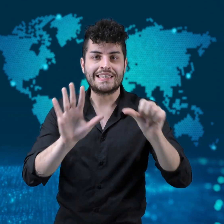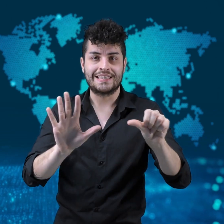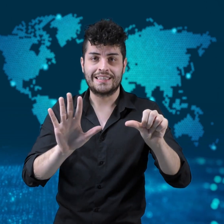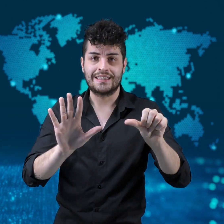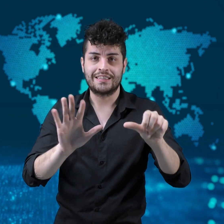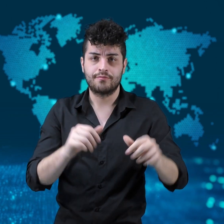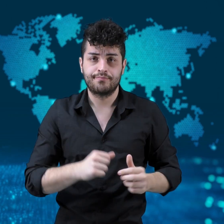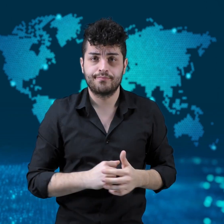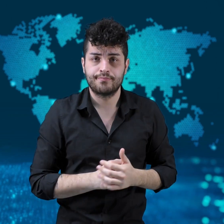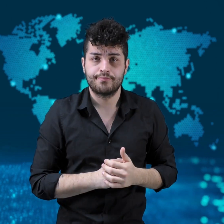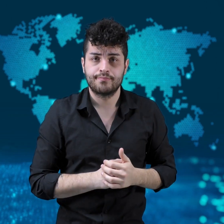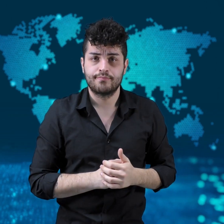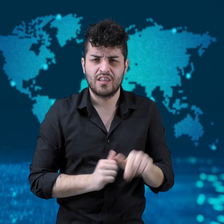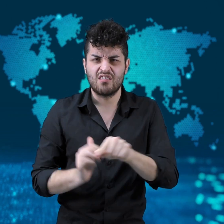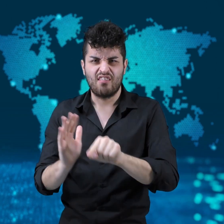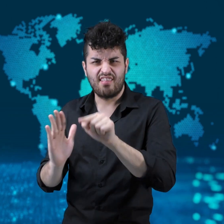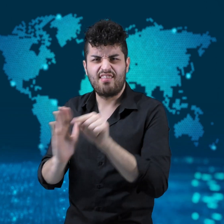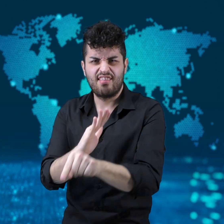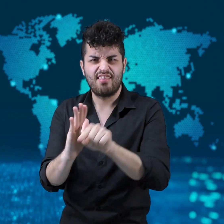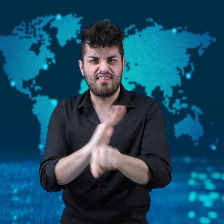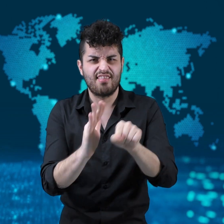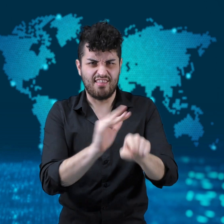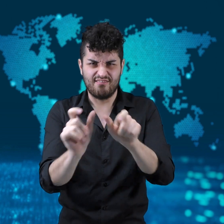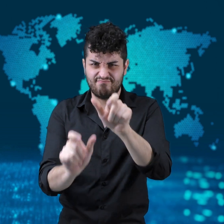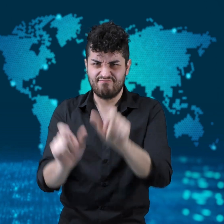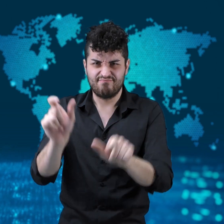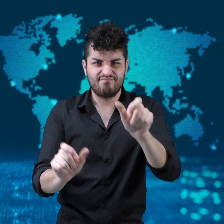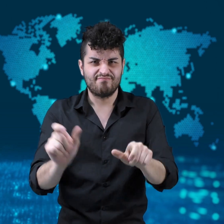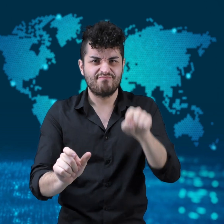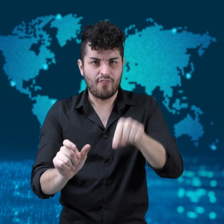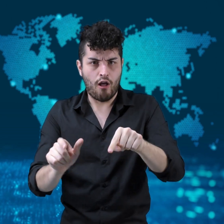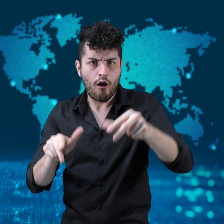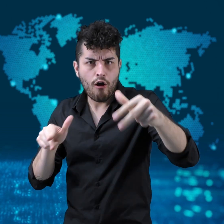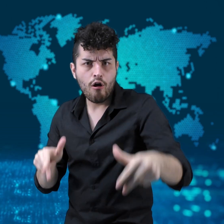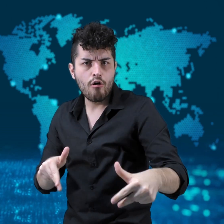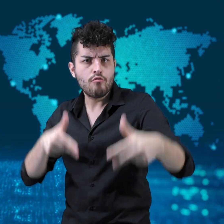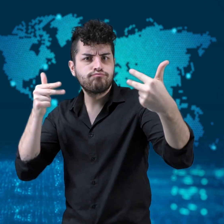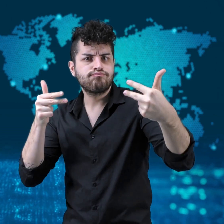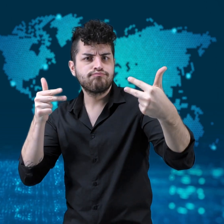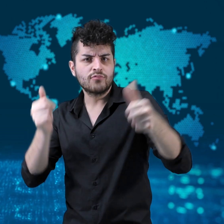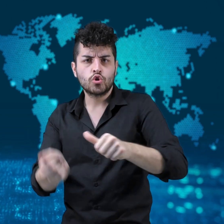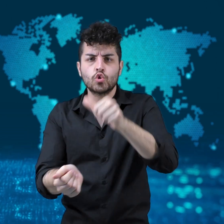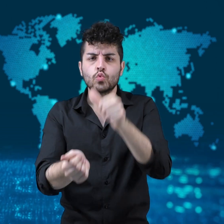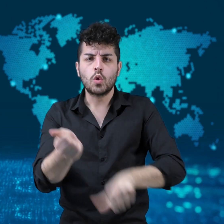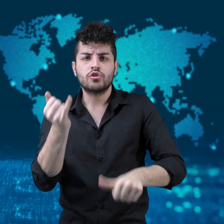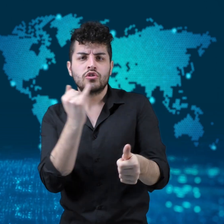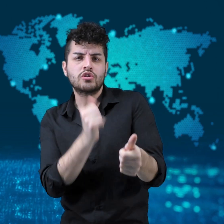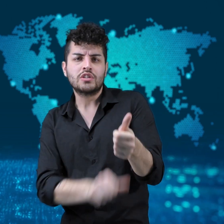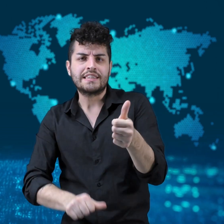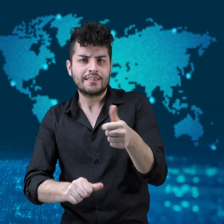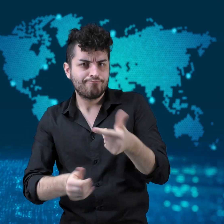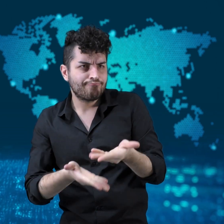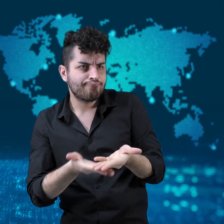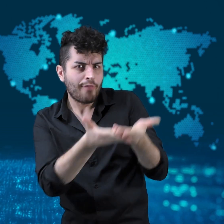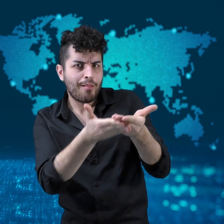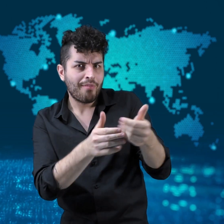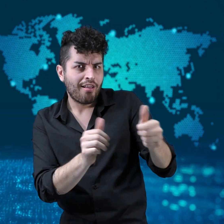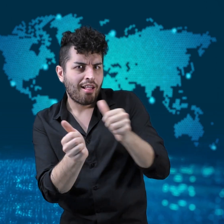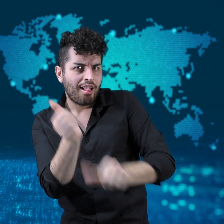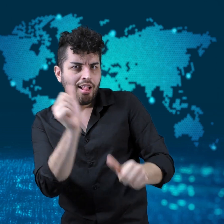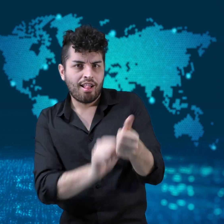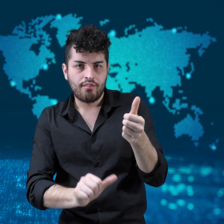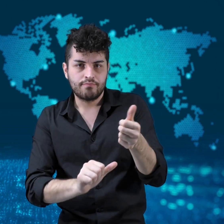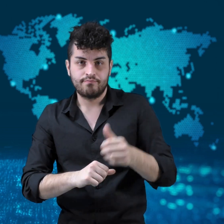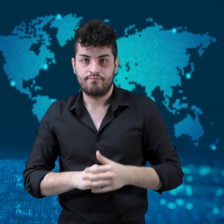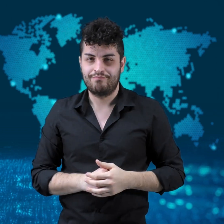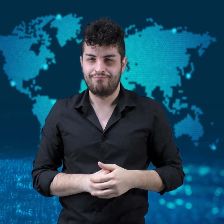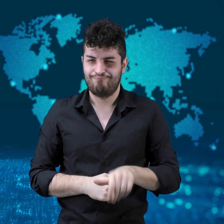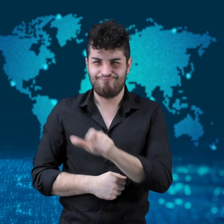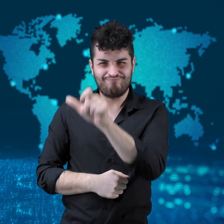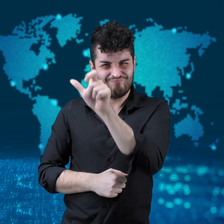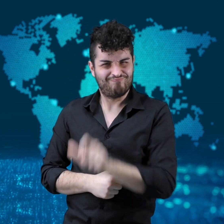Shiraishi contacted them on Twitter and invited them to his apartment.